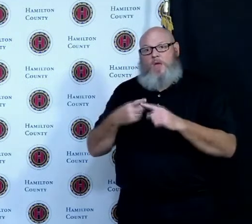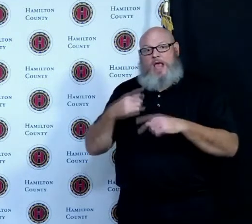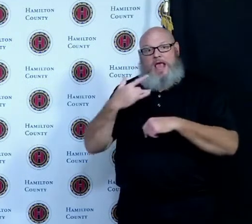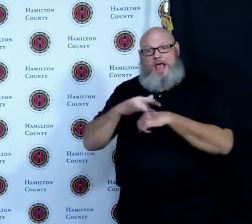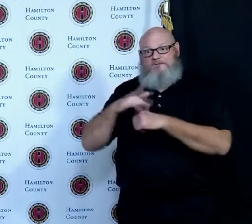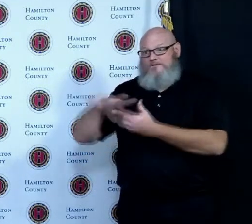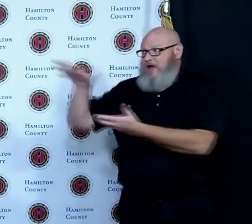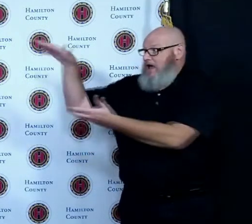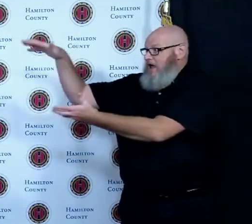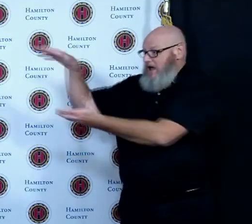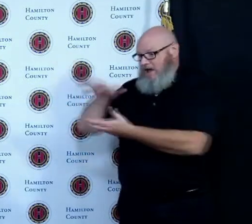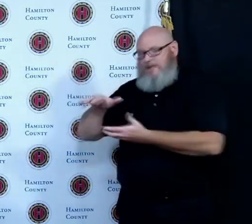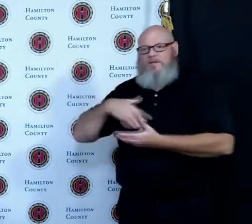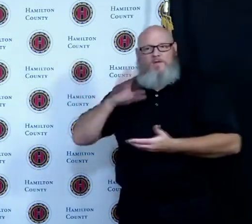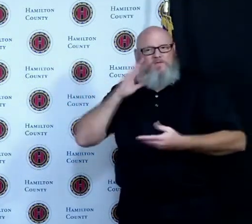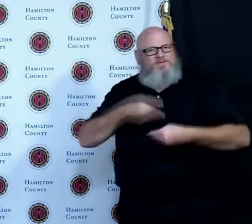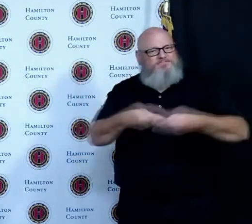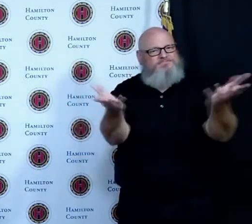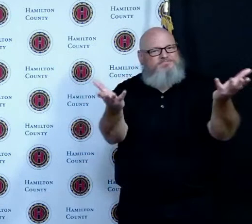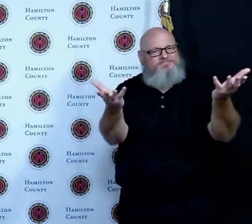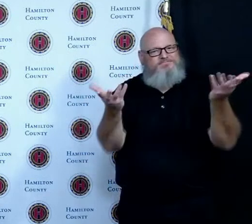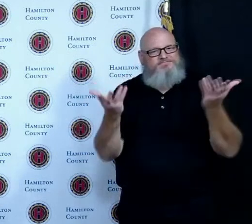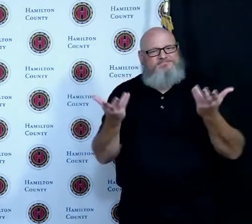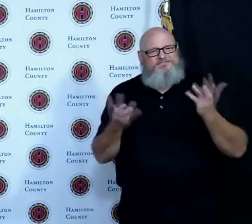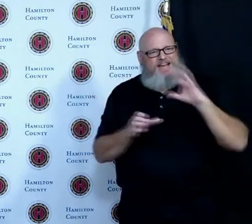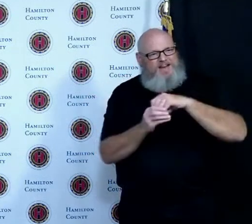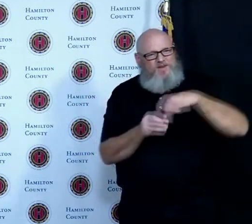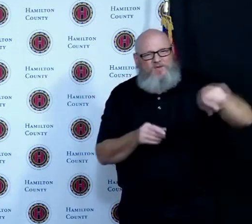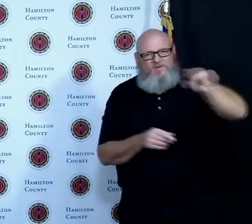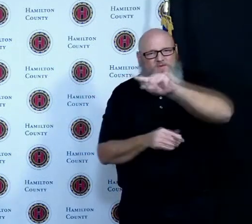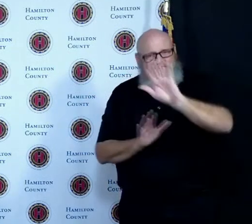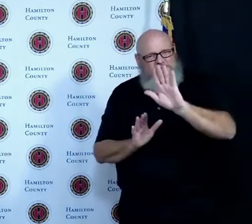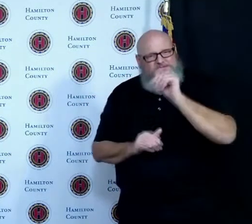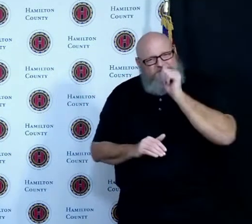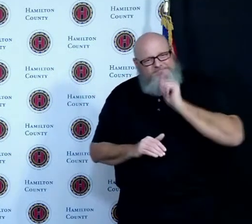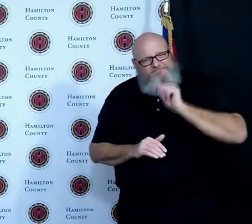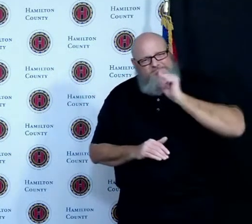partners Dr Lofgren also highlighted that a couple of the new vaccines that are getting closer to